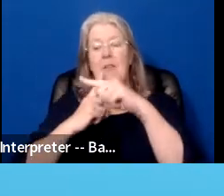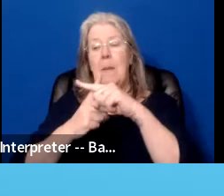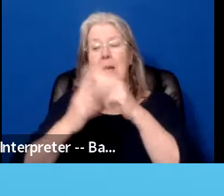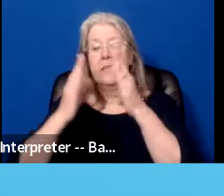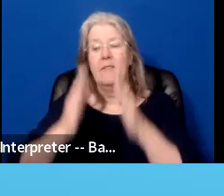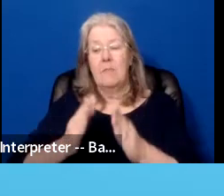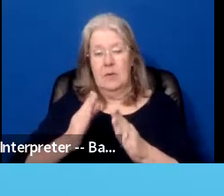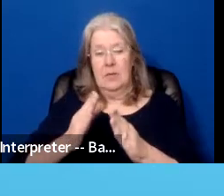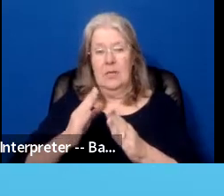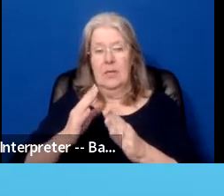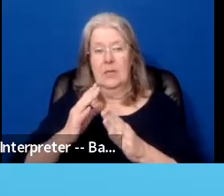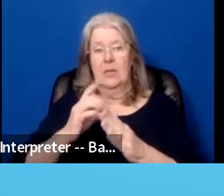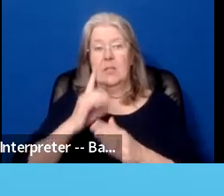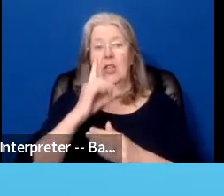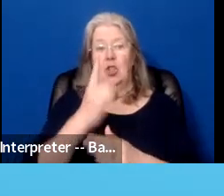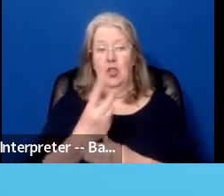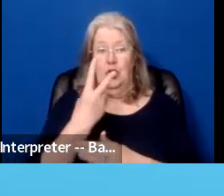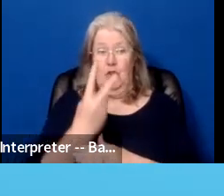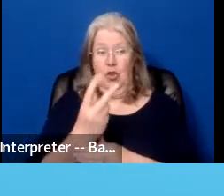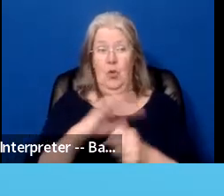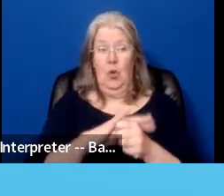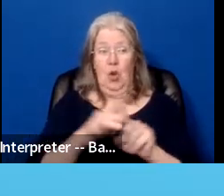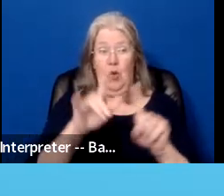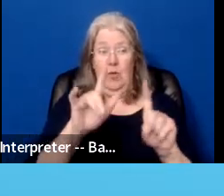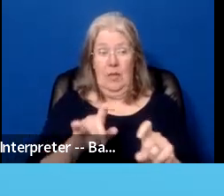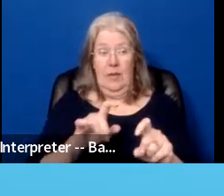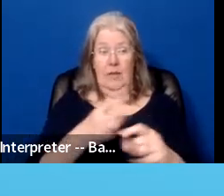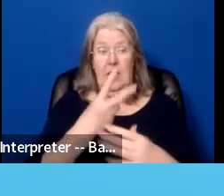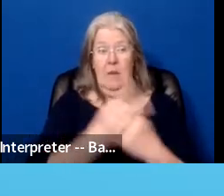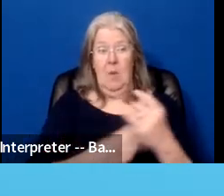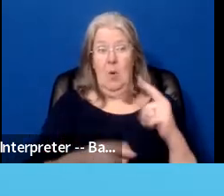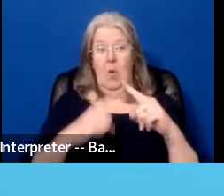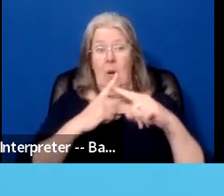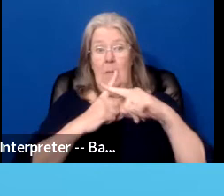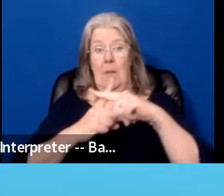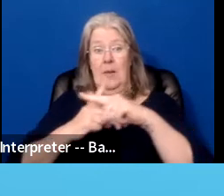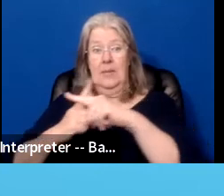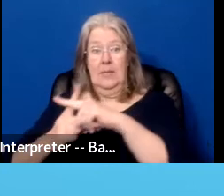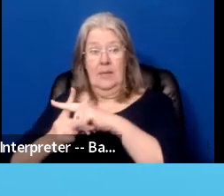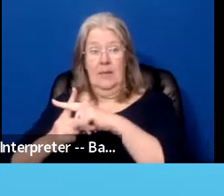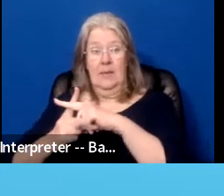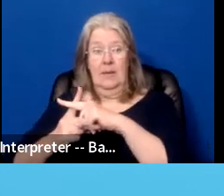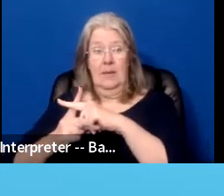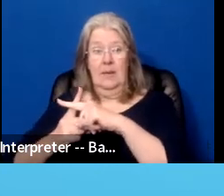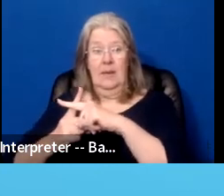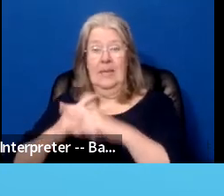within a week and both are positive, does the CDC data show two cases of COVID or one